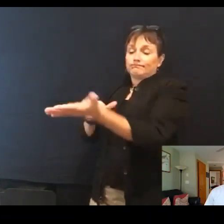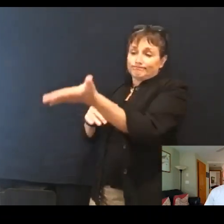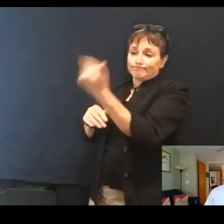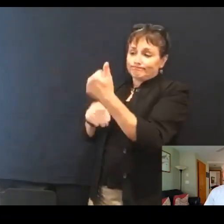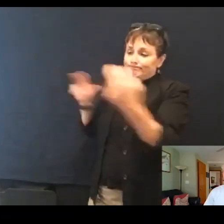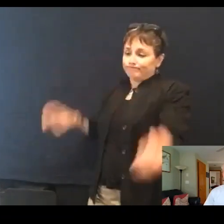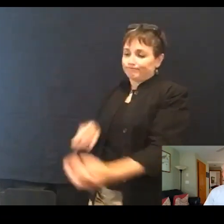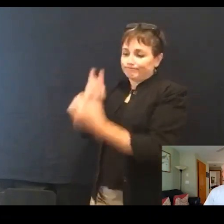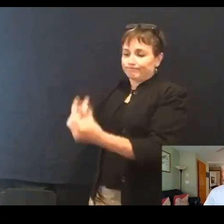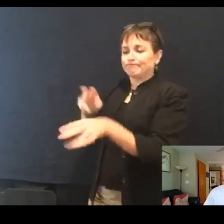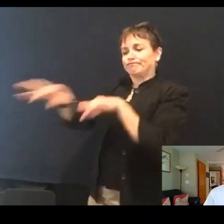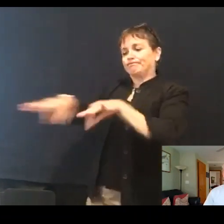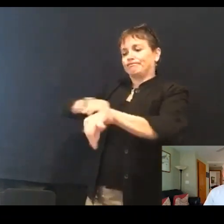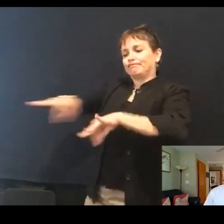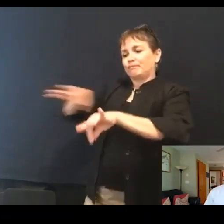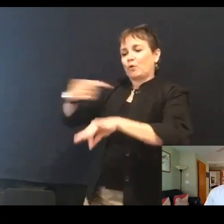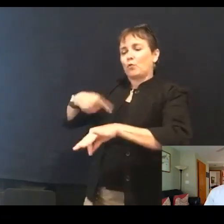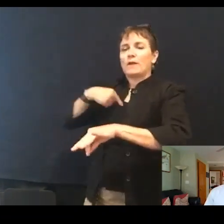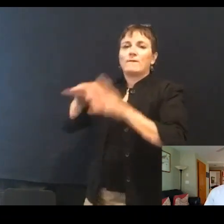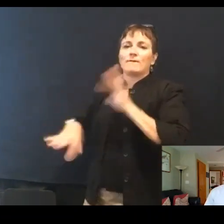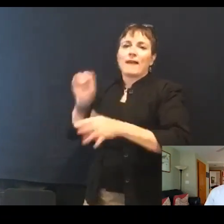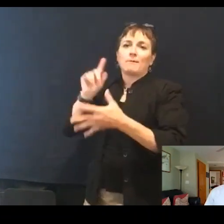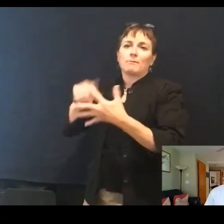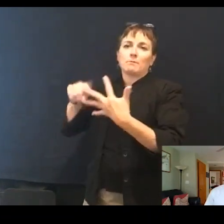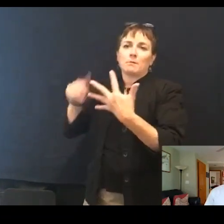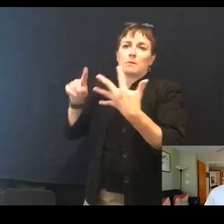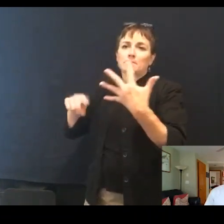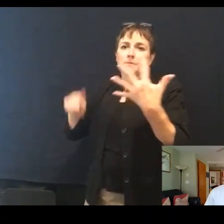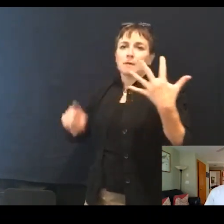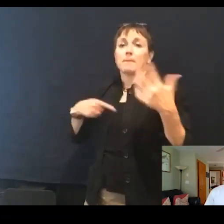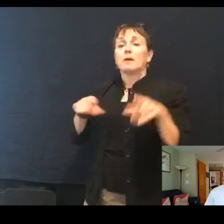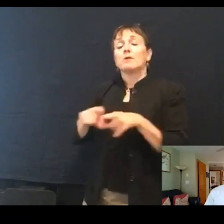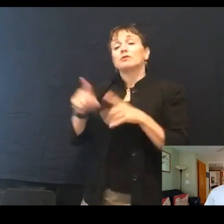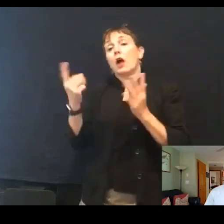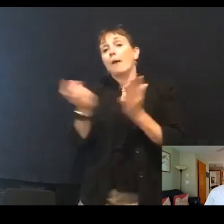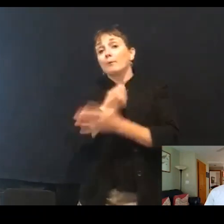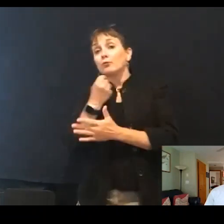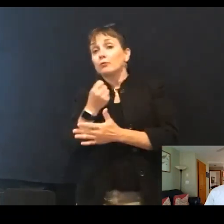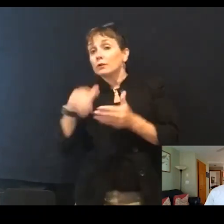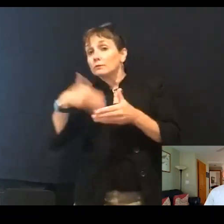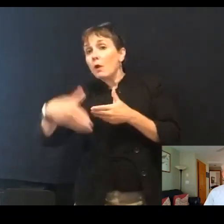and also explain opportunities that this test may be providing for you.